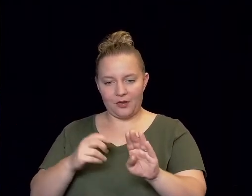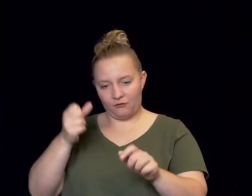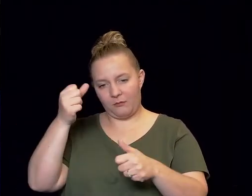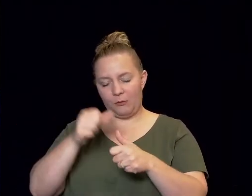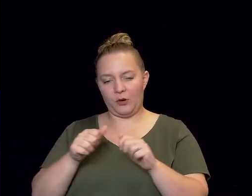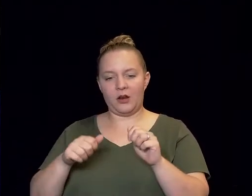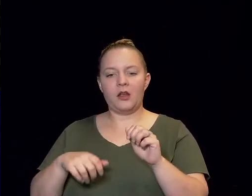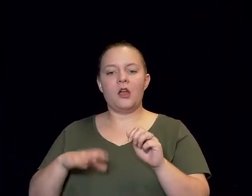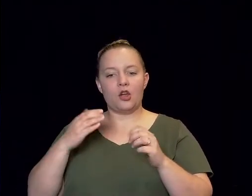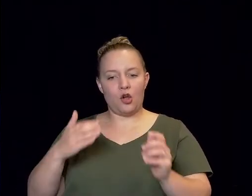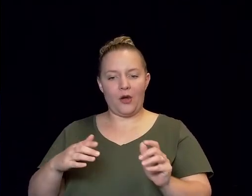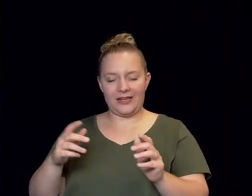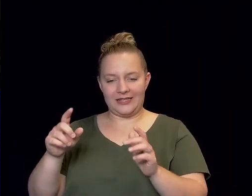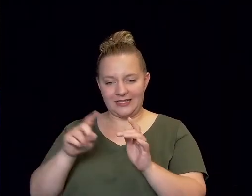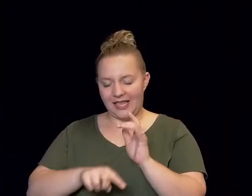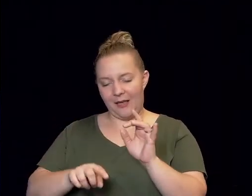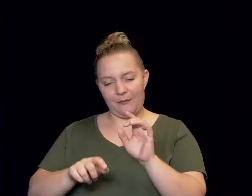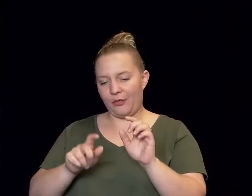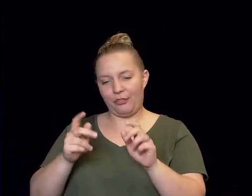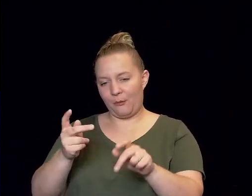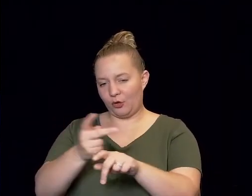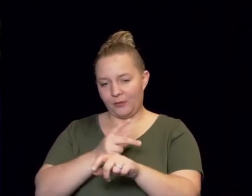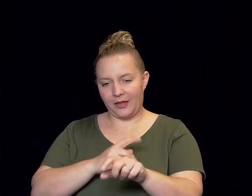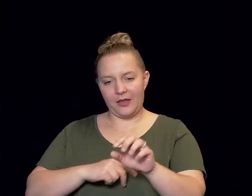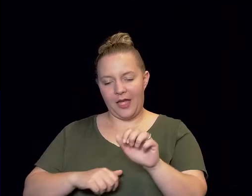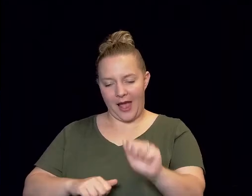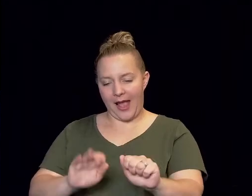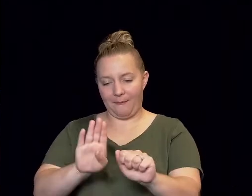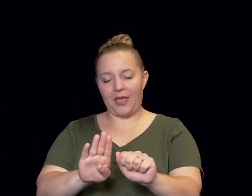just going to go ahead and skip that step, we're going to write it as ab. And then again, we're